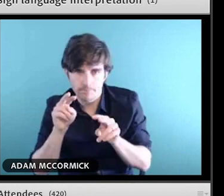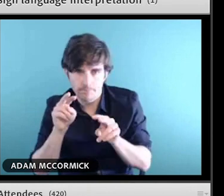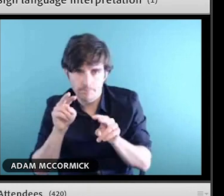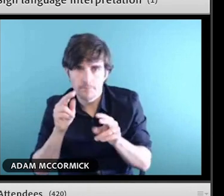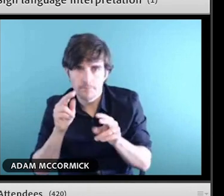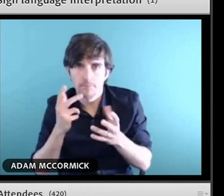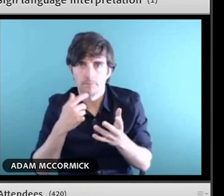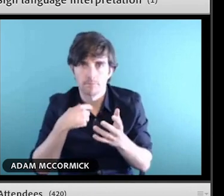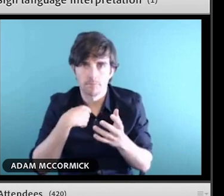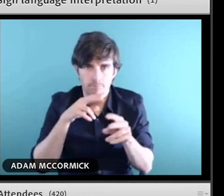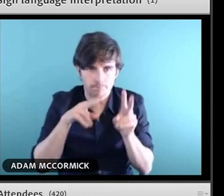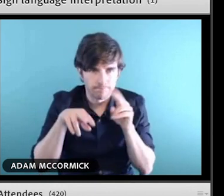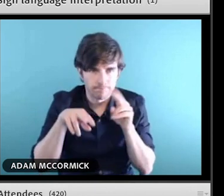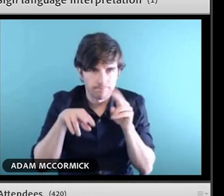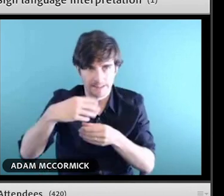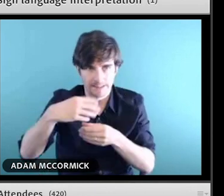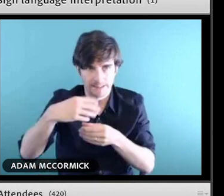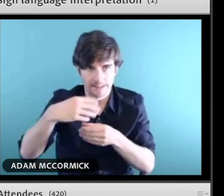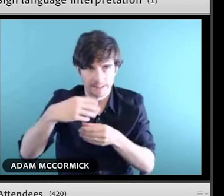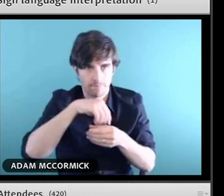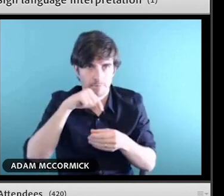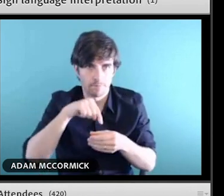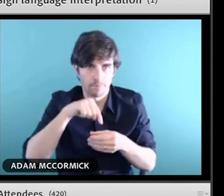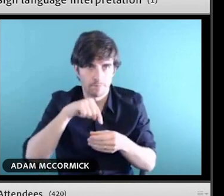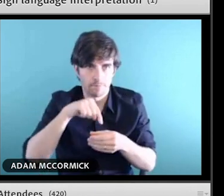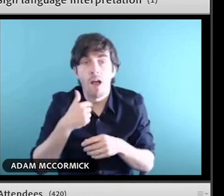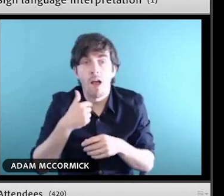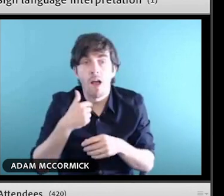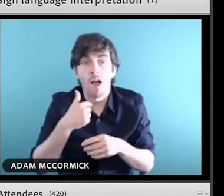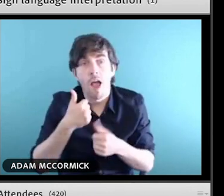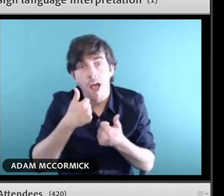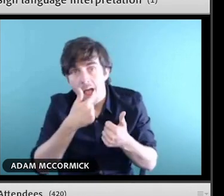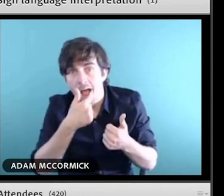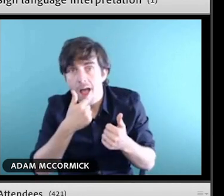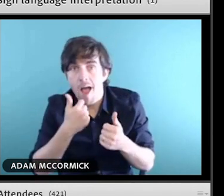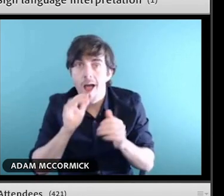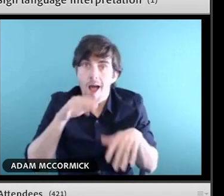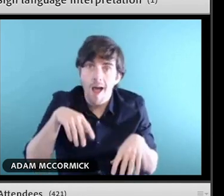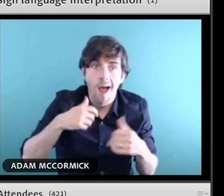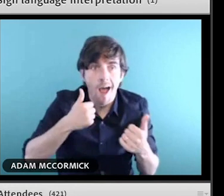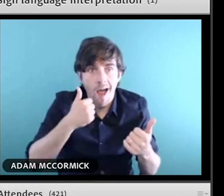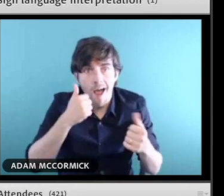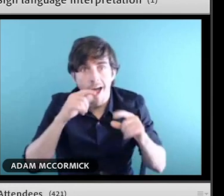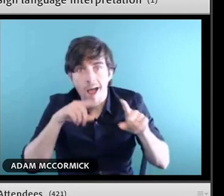one point innovation popping up, which I thought was really interesting. And I think the current